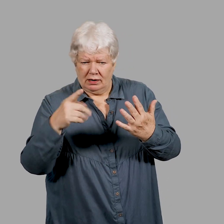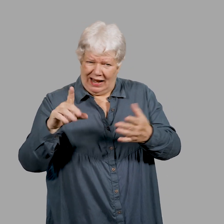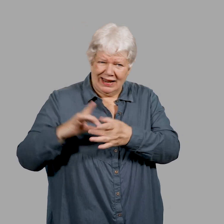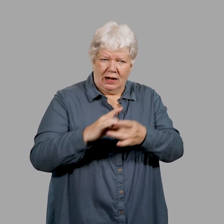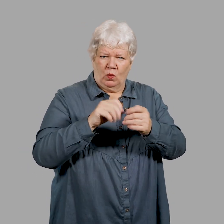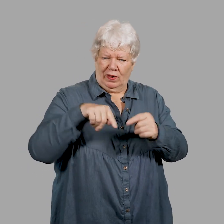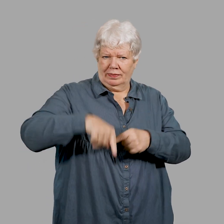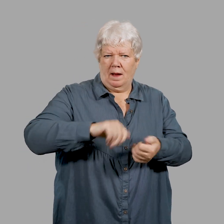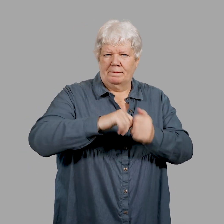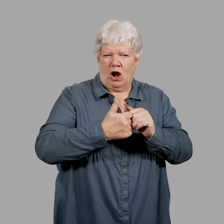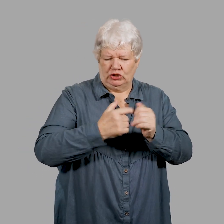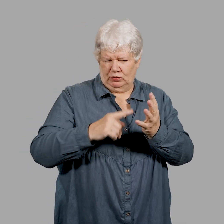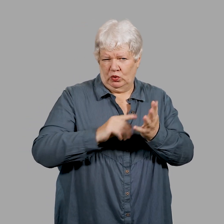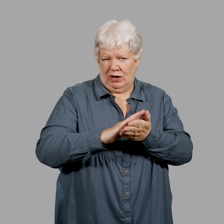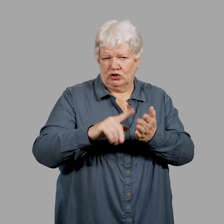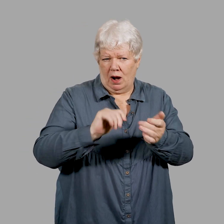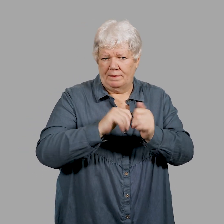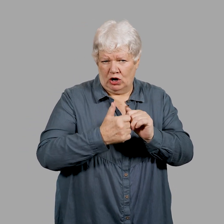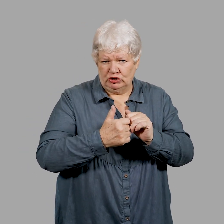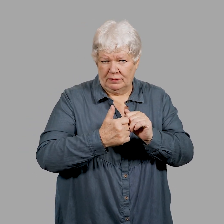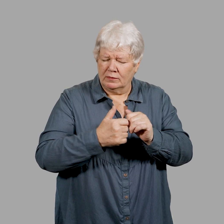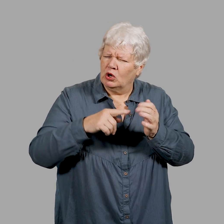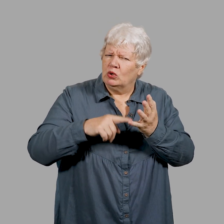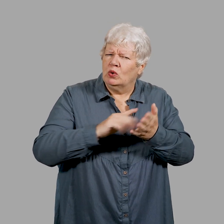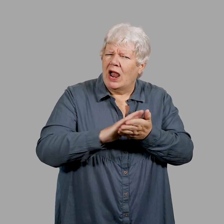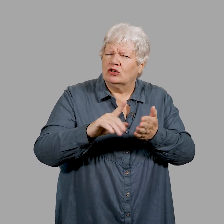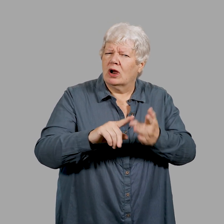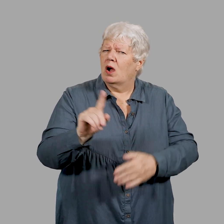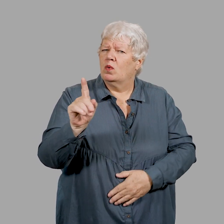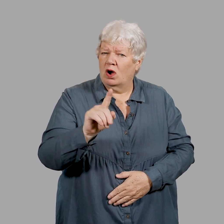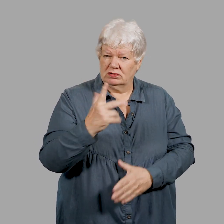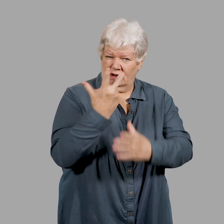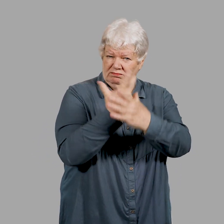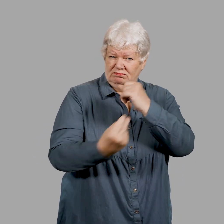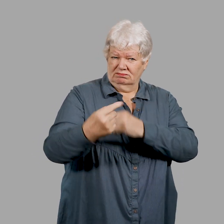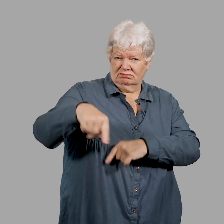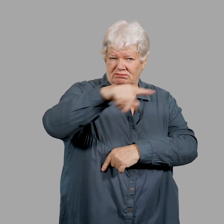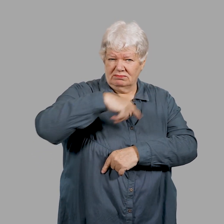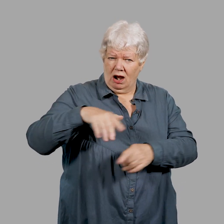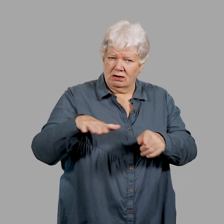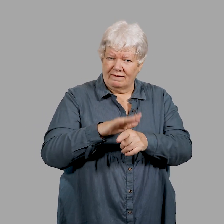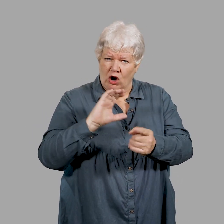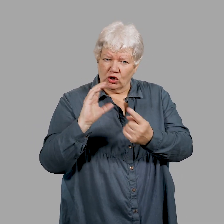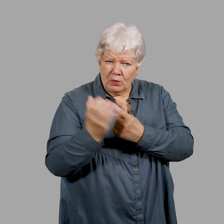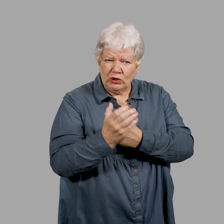where these are relevant to the work of the partnership. UHI is a tertiary partnership serving our communities